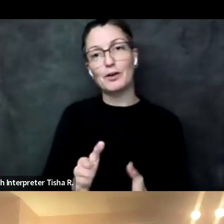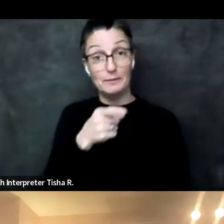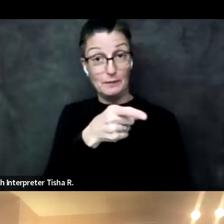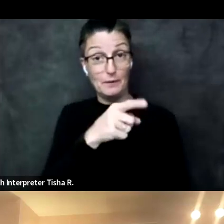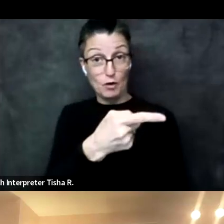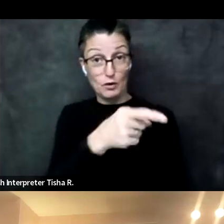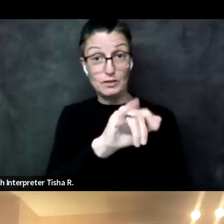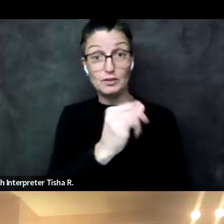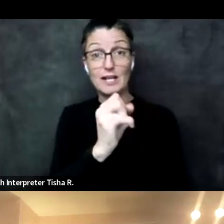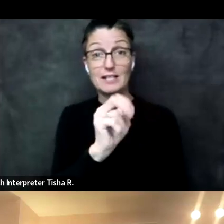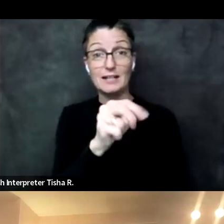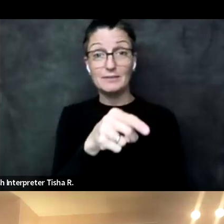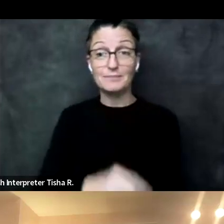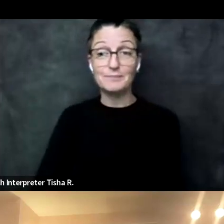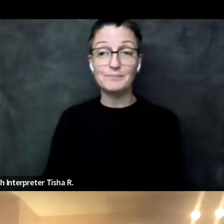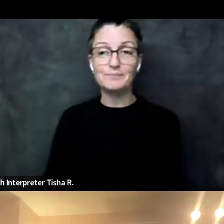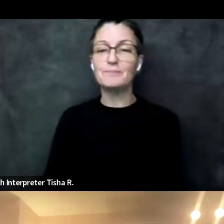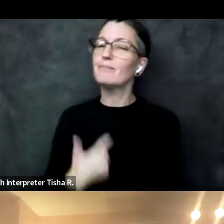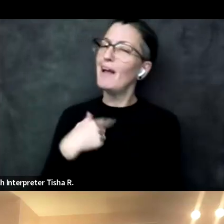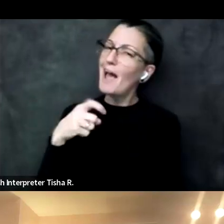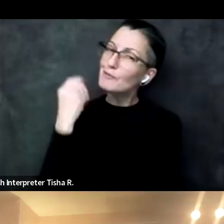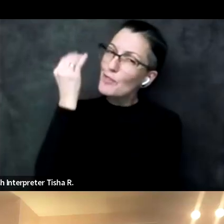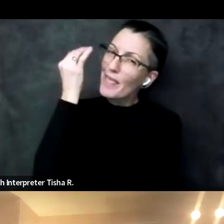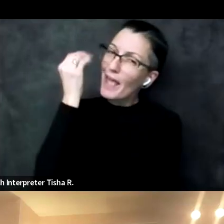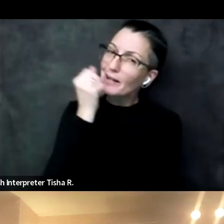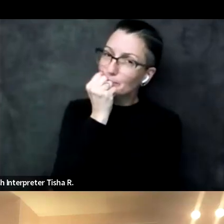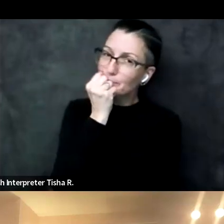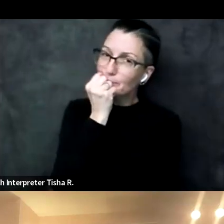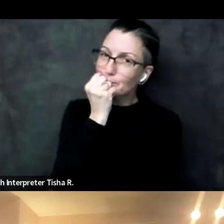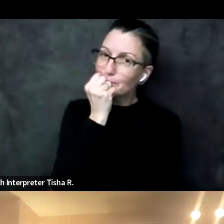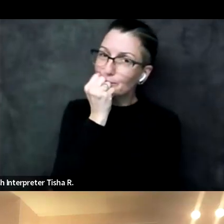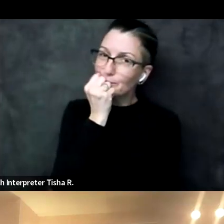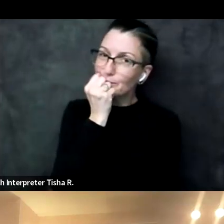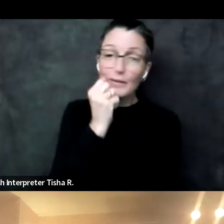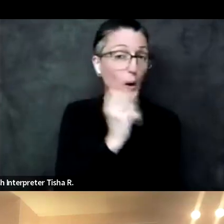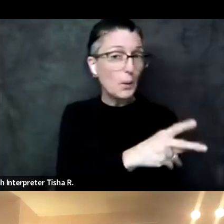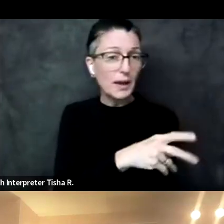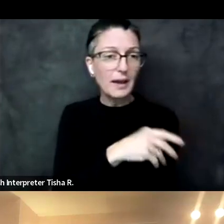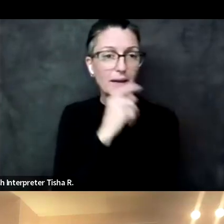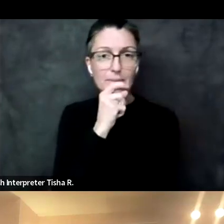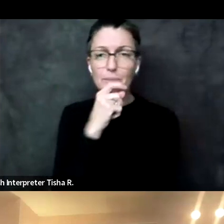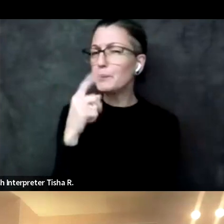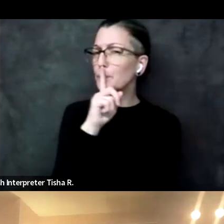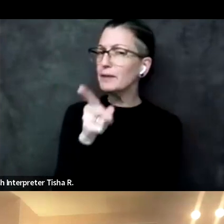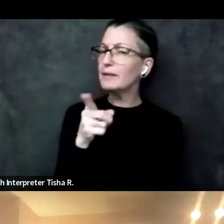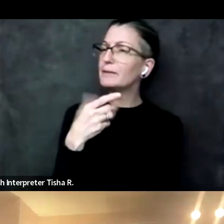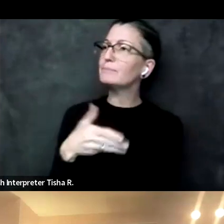You know, I have to think about that, so. Throughout my career,